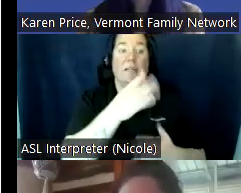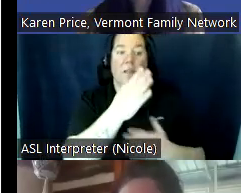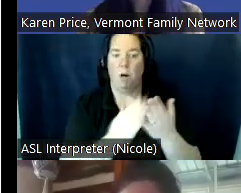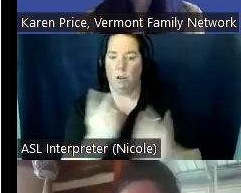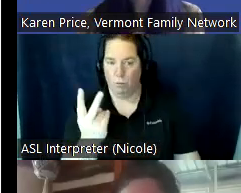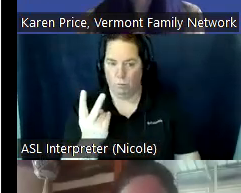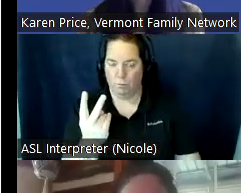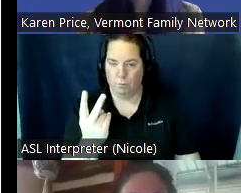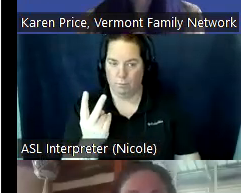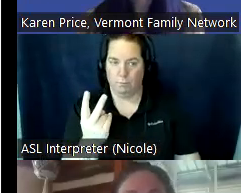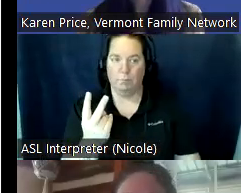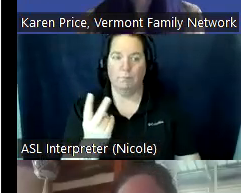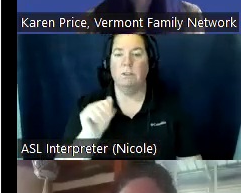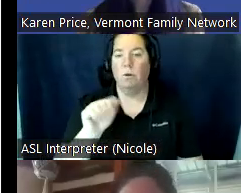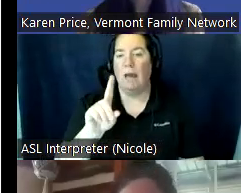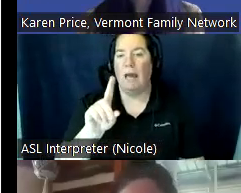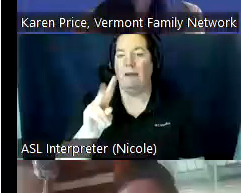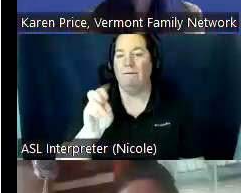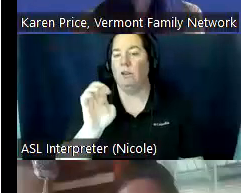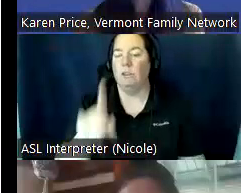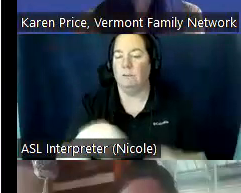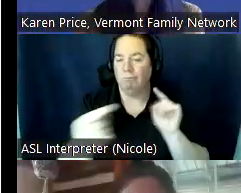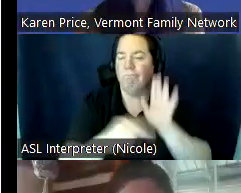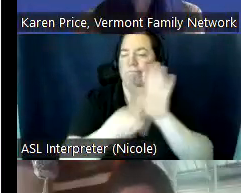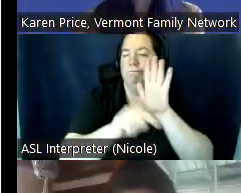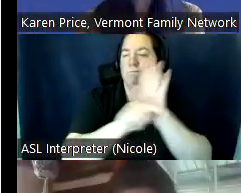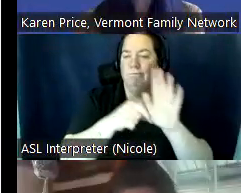adverse effect. This is where all the information that we're talking about would be documented.